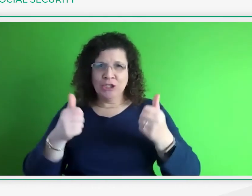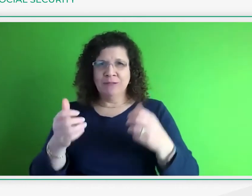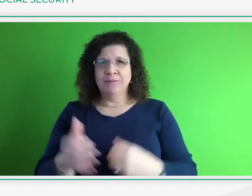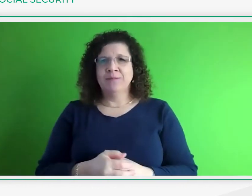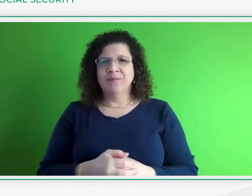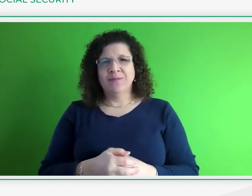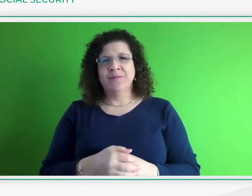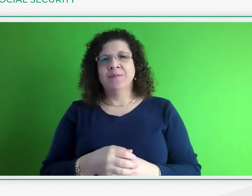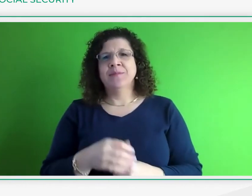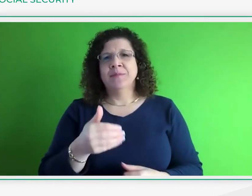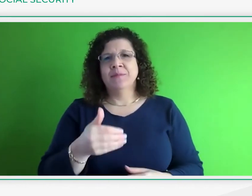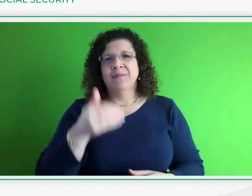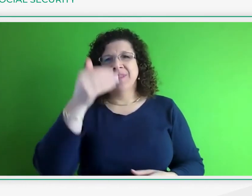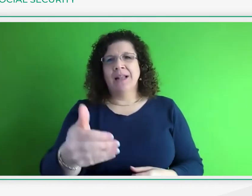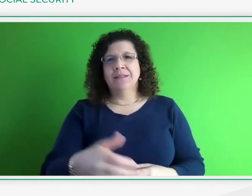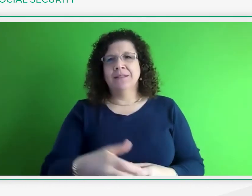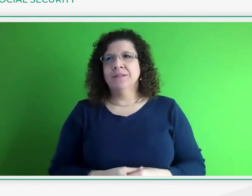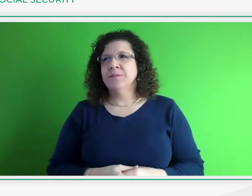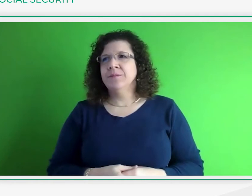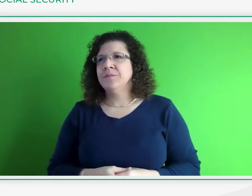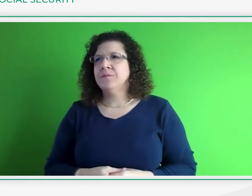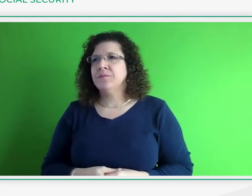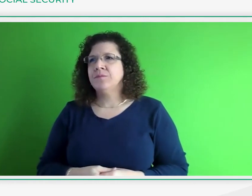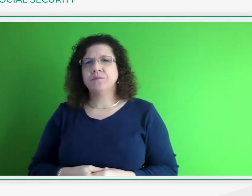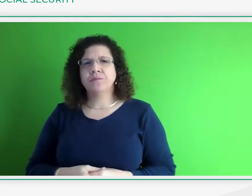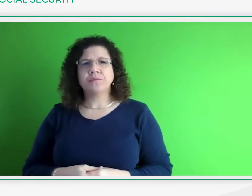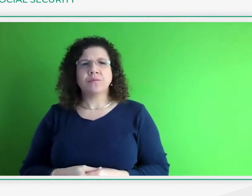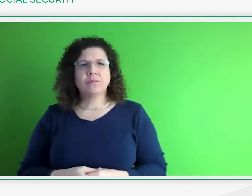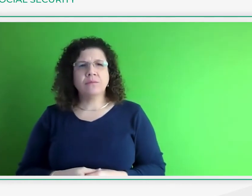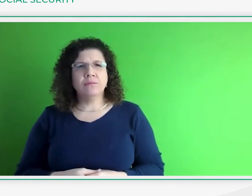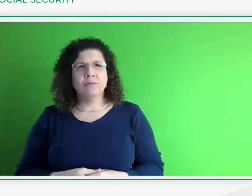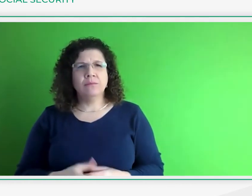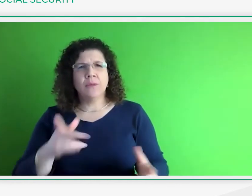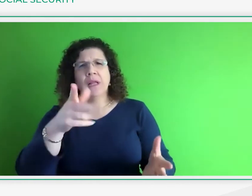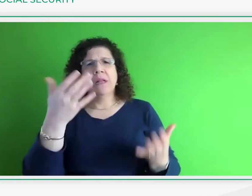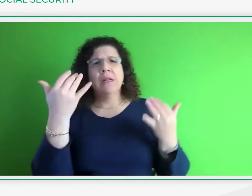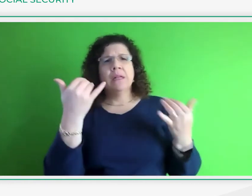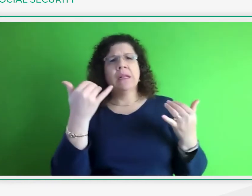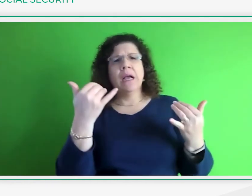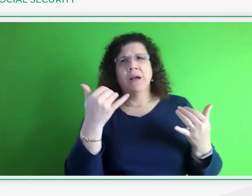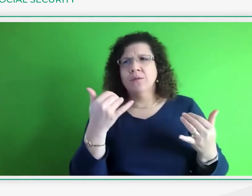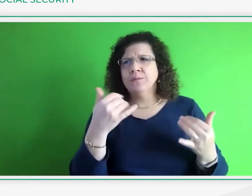You're trying to figure out what the best avenues are for yourself.